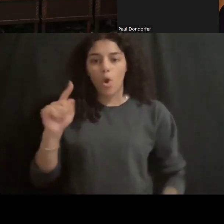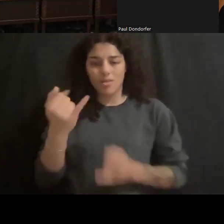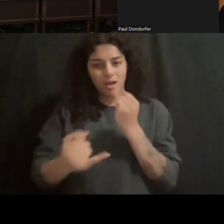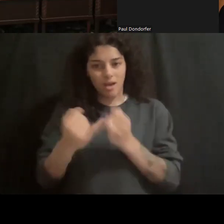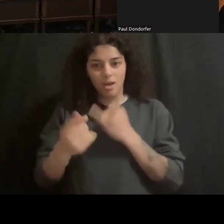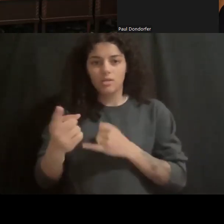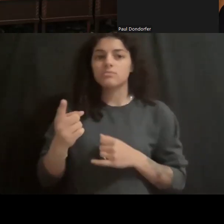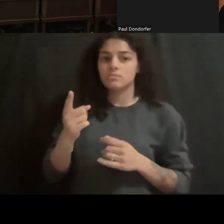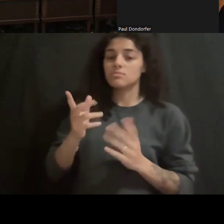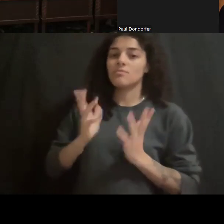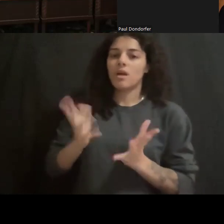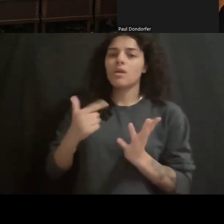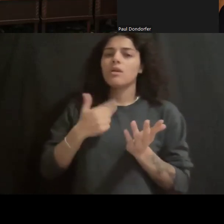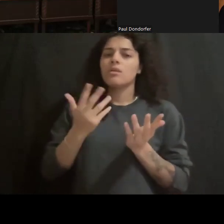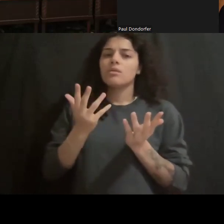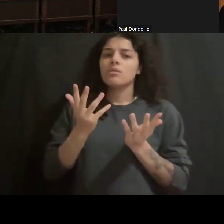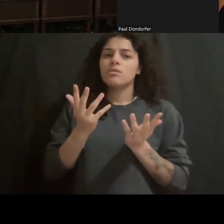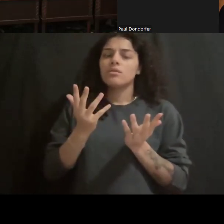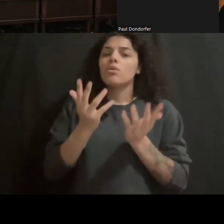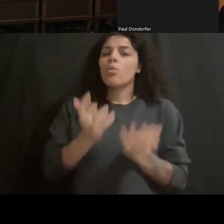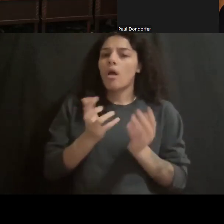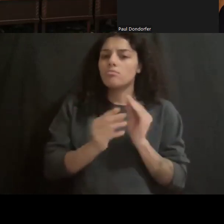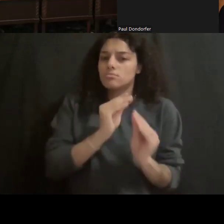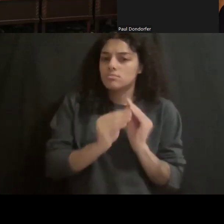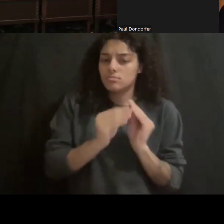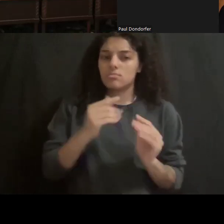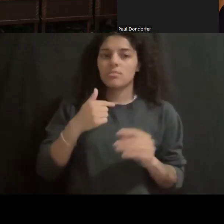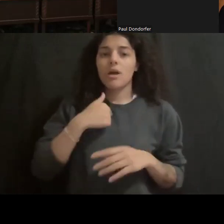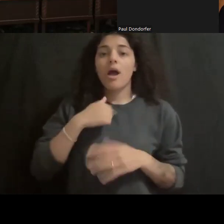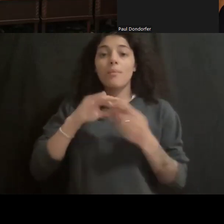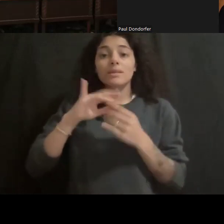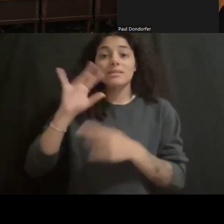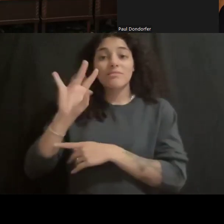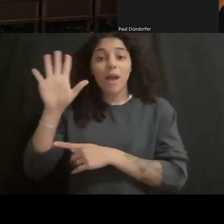myself I I was including a 30-minute video call when I said 75 minutes So I just went